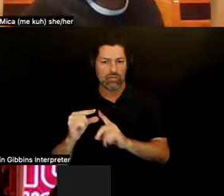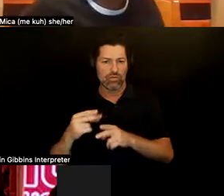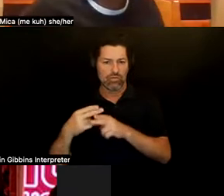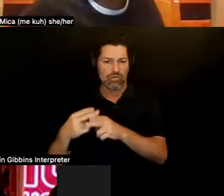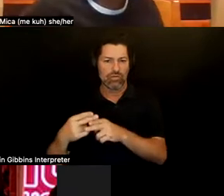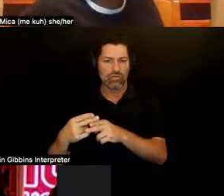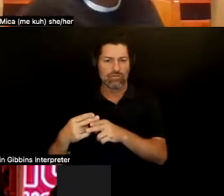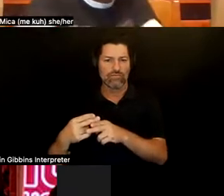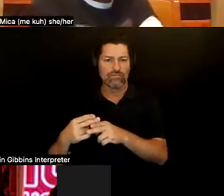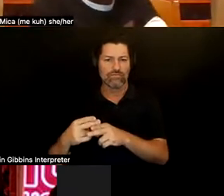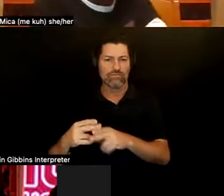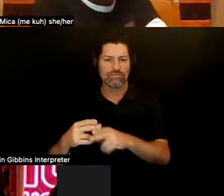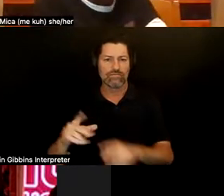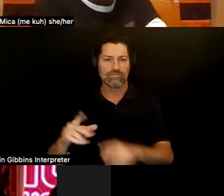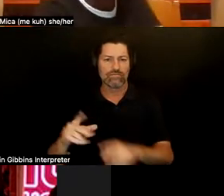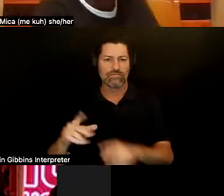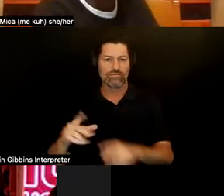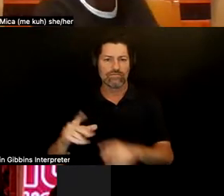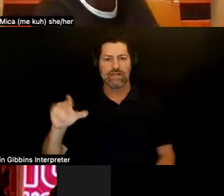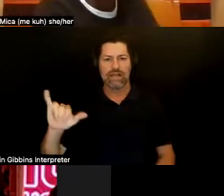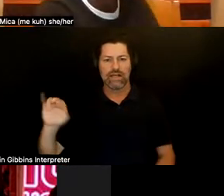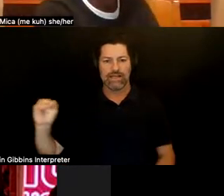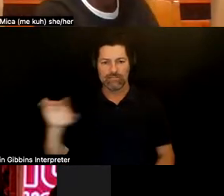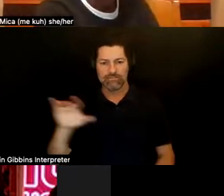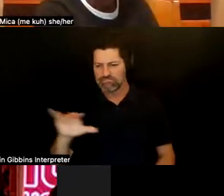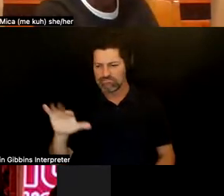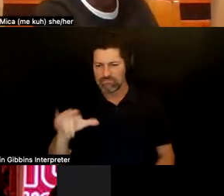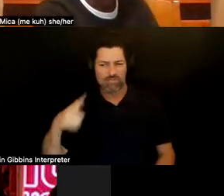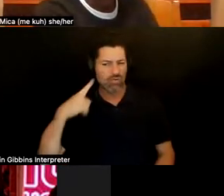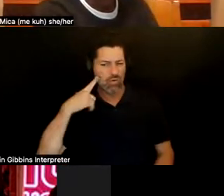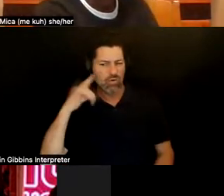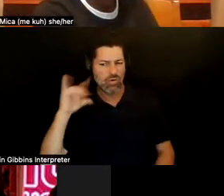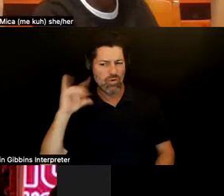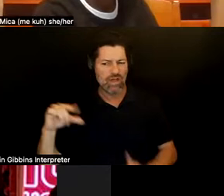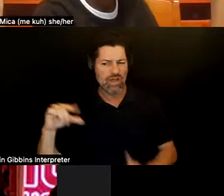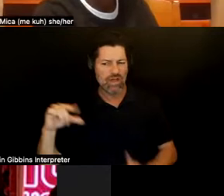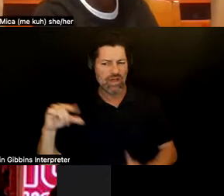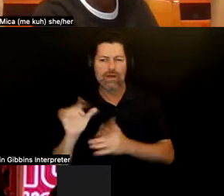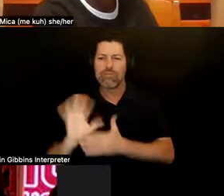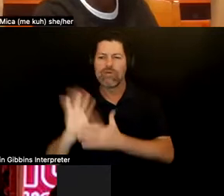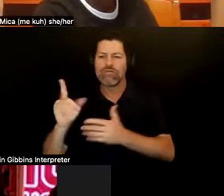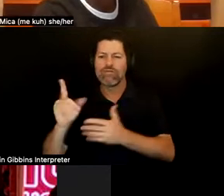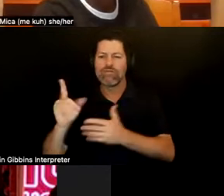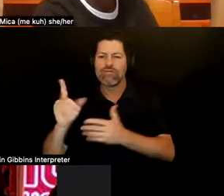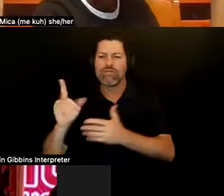word of this is Lehim. don't know if you guys have heard that works maybe you've seen like in a movie 20:18:20 somebody will raise their glass and